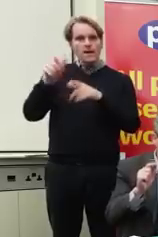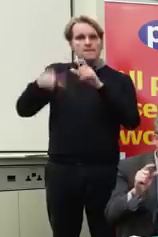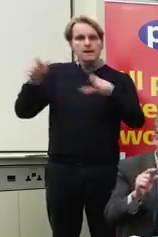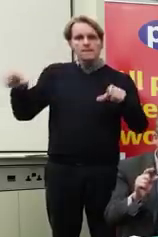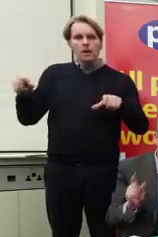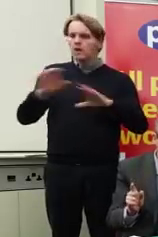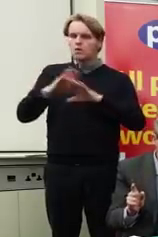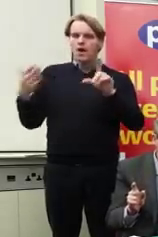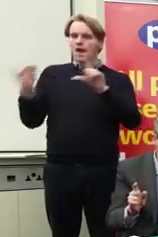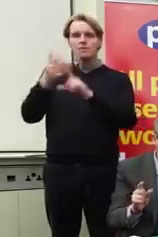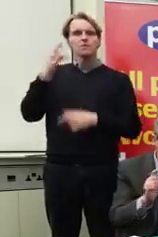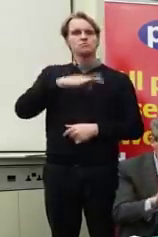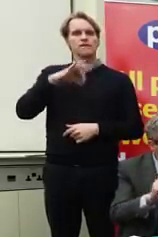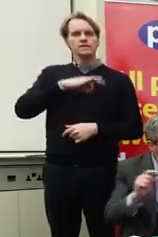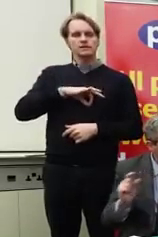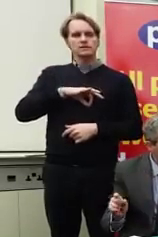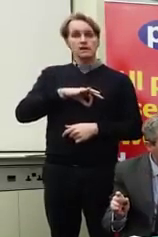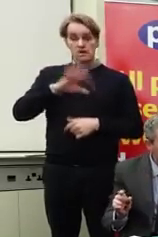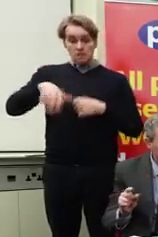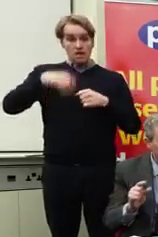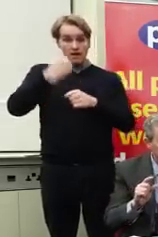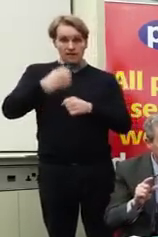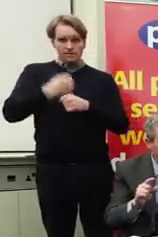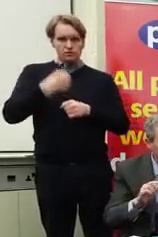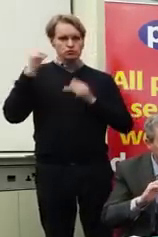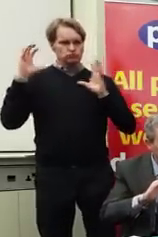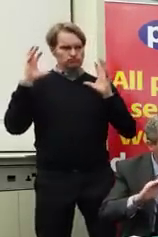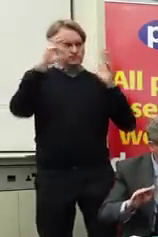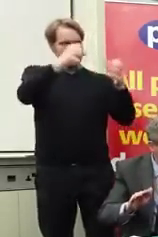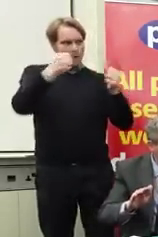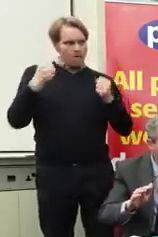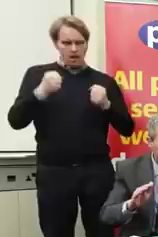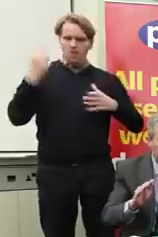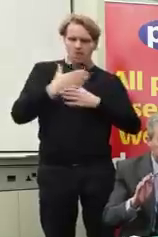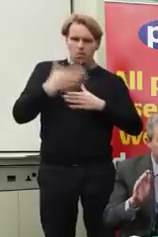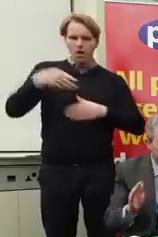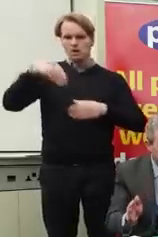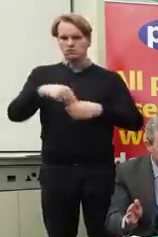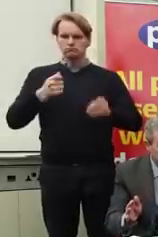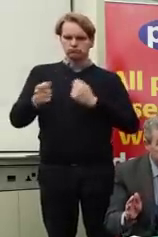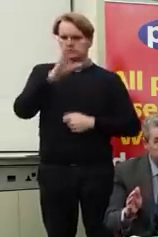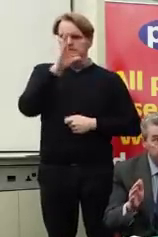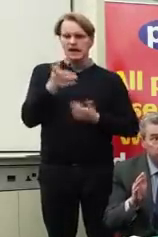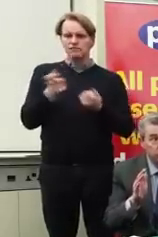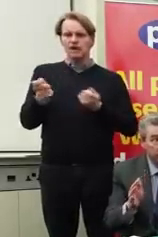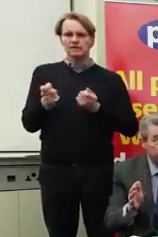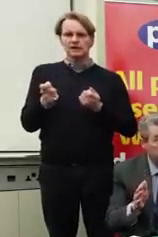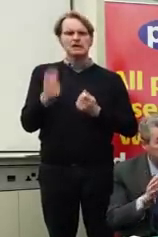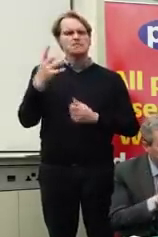department should do is bring the work back in-house but there's evidence they are stalling they're taking their time they're trying to line up other